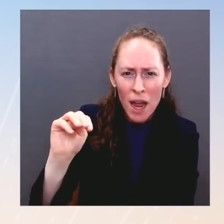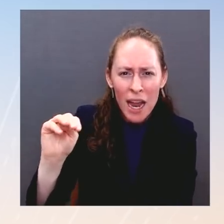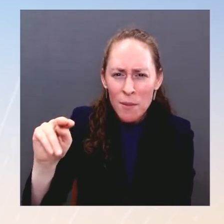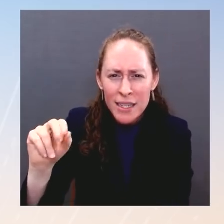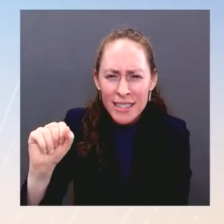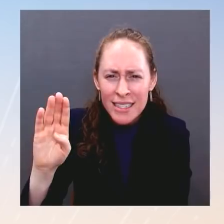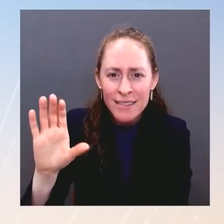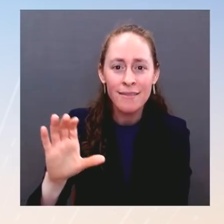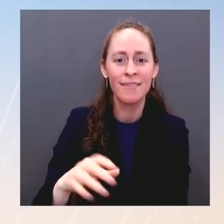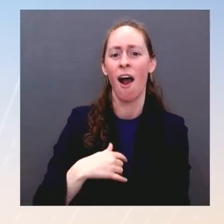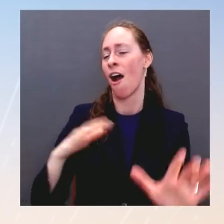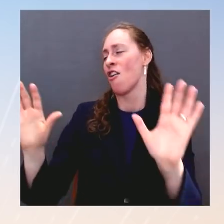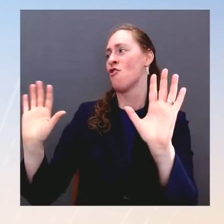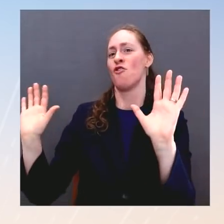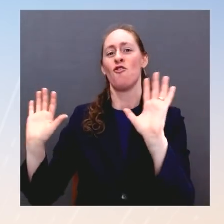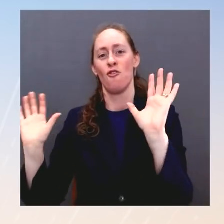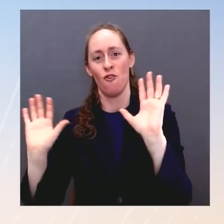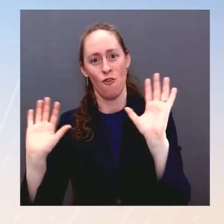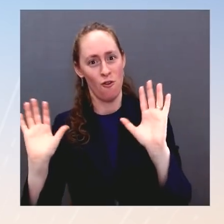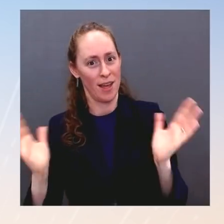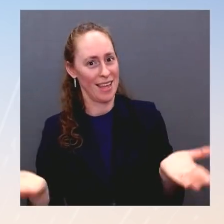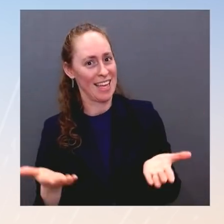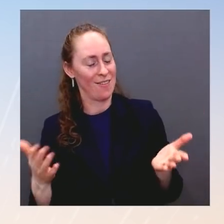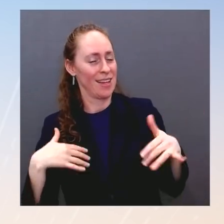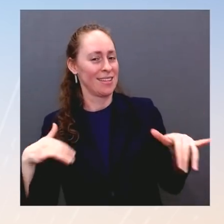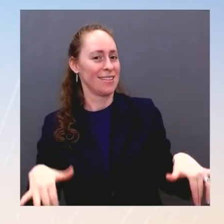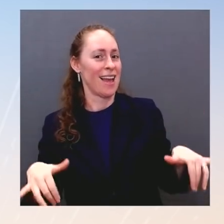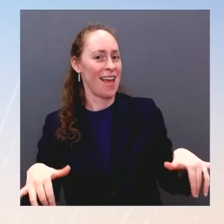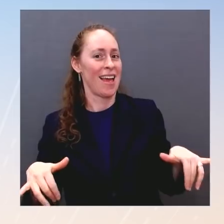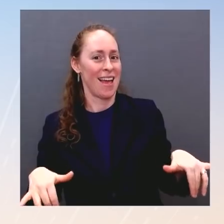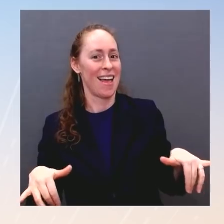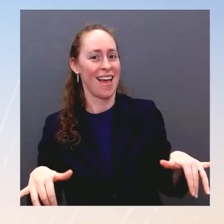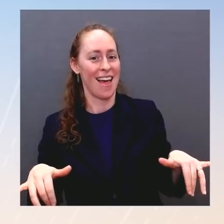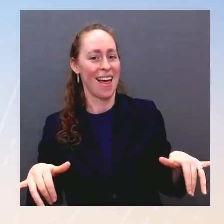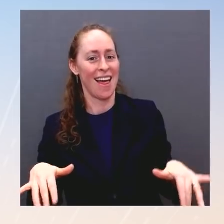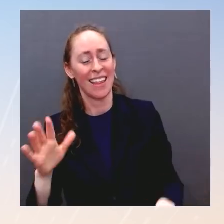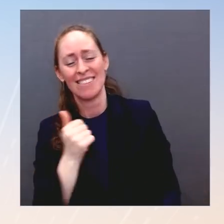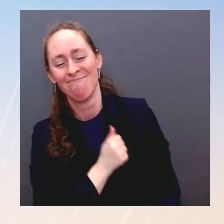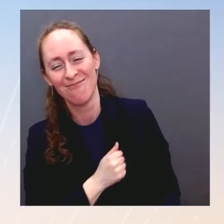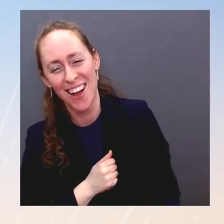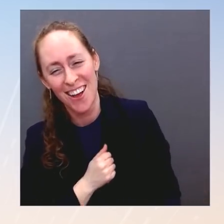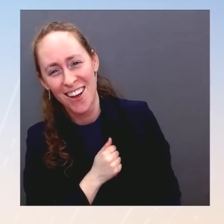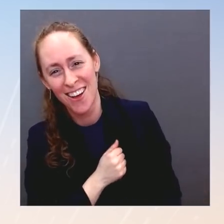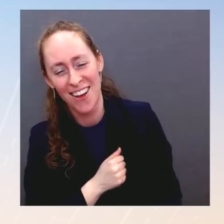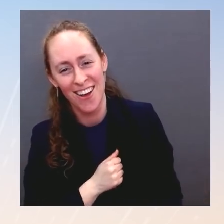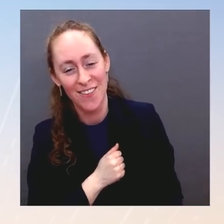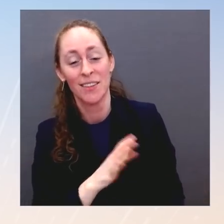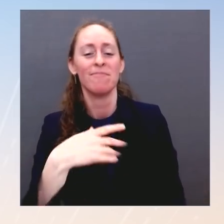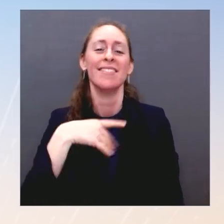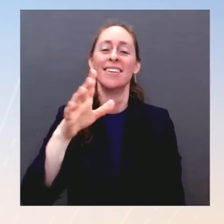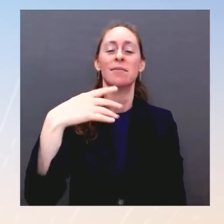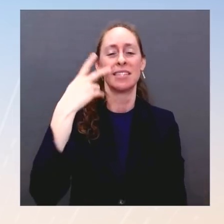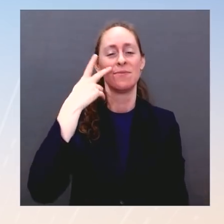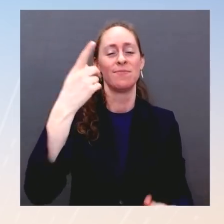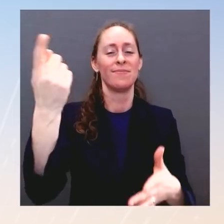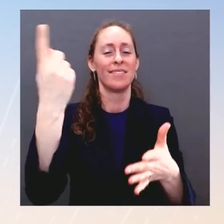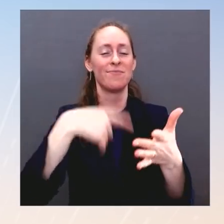And so, I will see you all on Monday. Thank you, everyone. The Press: Jen, do you have more as -- when you might brief us on the State of the Union? Ms. Psaki: I think we might have more on Sunday is my expectation.